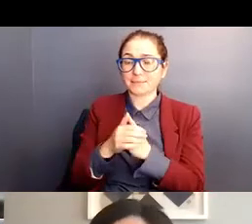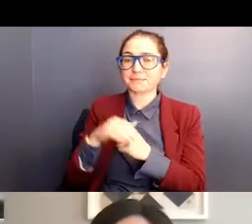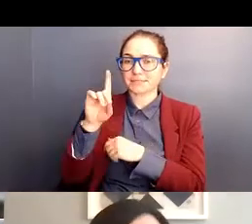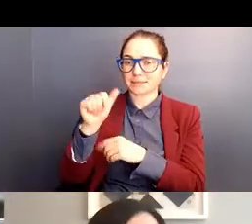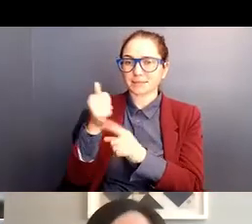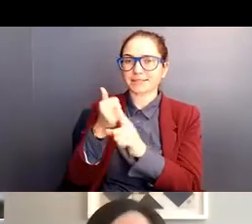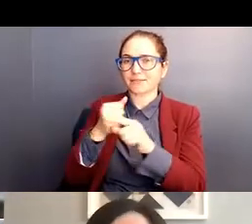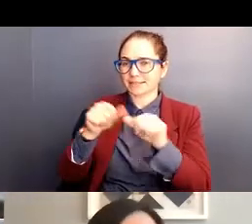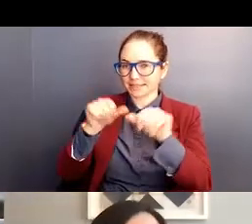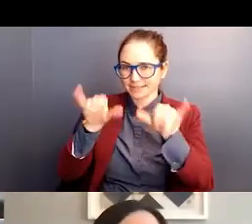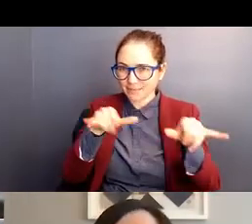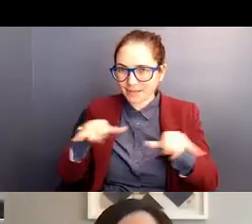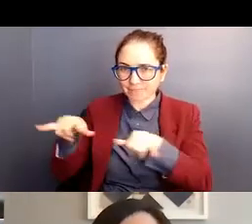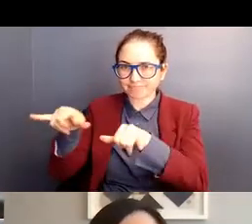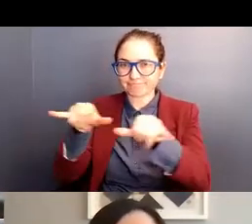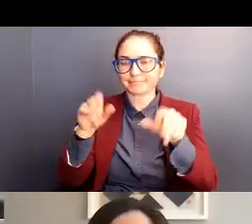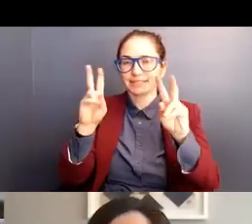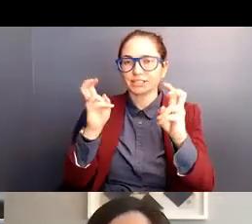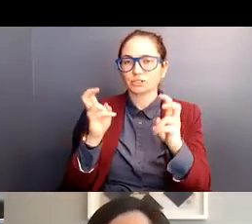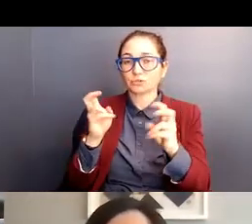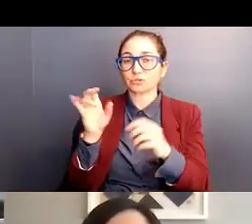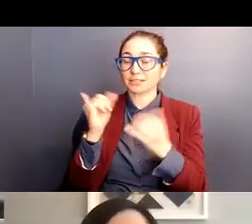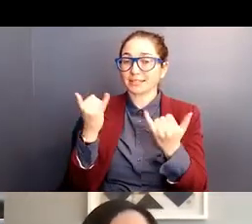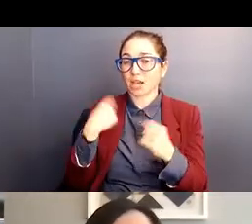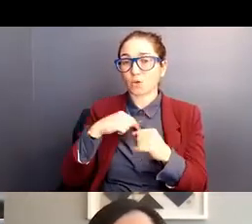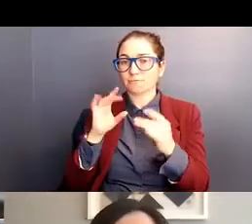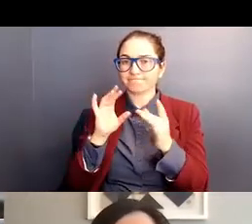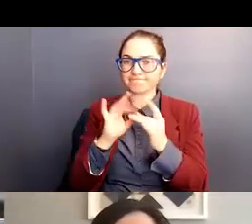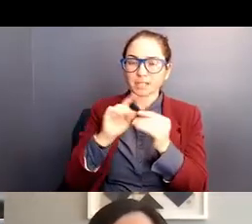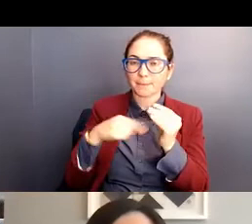issue. Just as we're talking lot now about racism and how